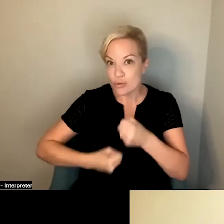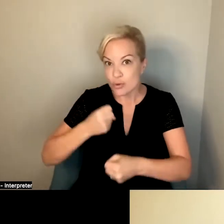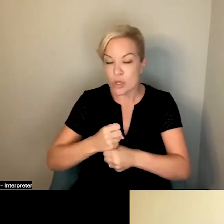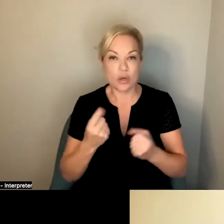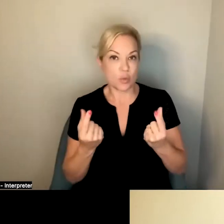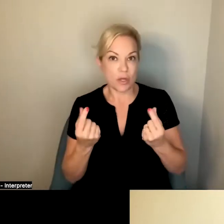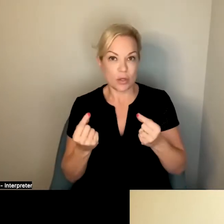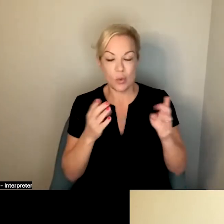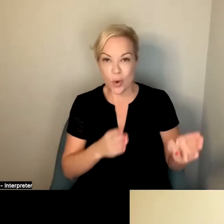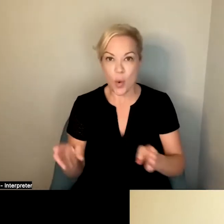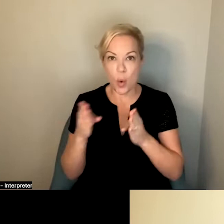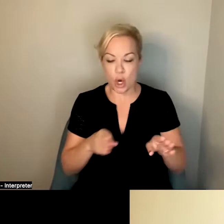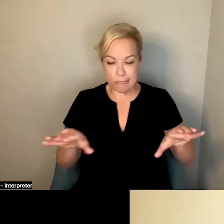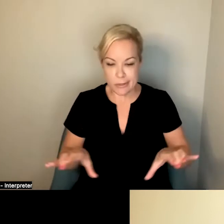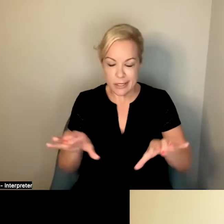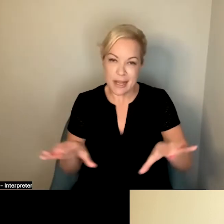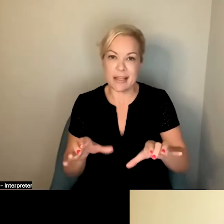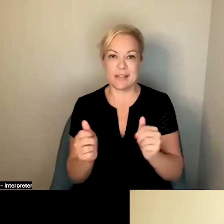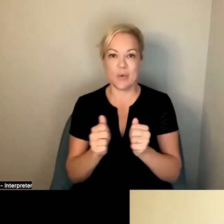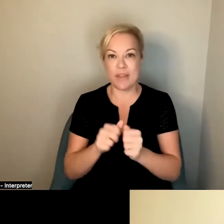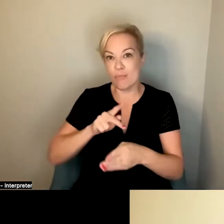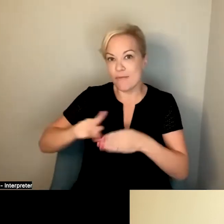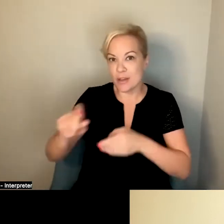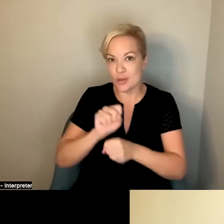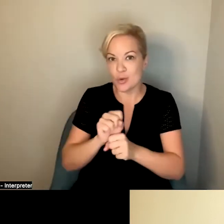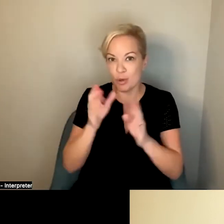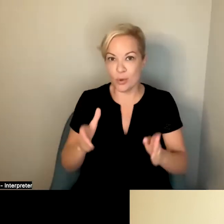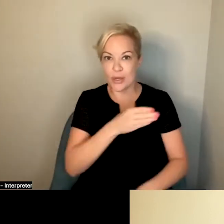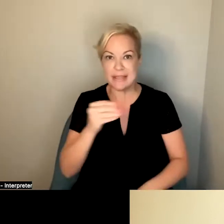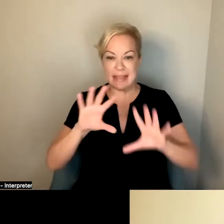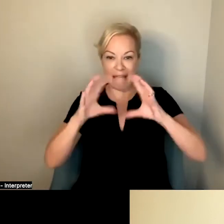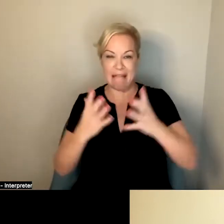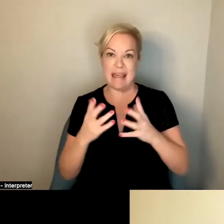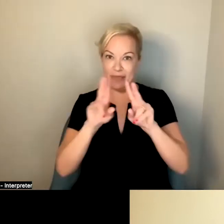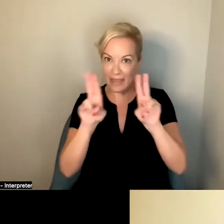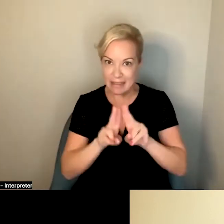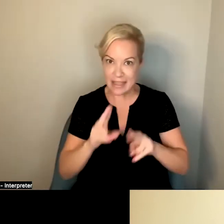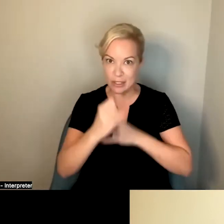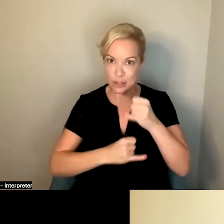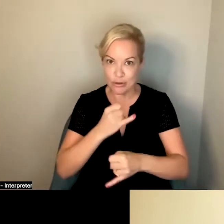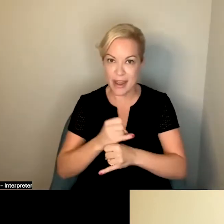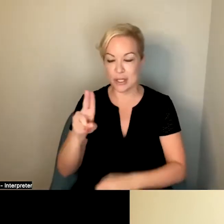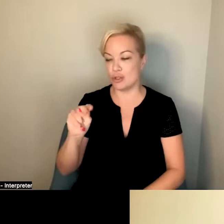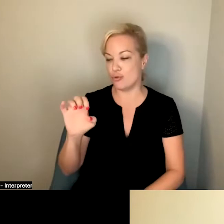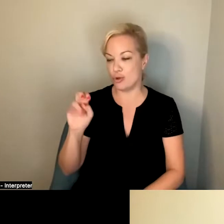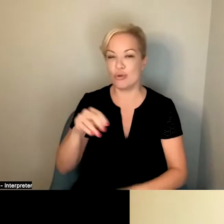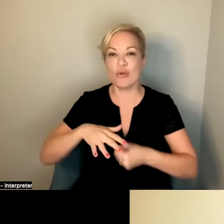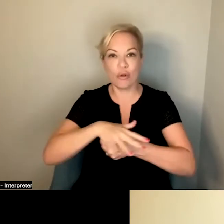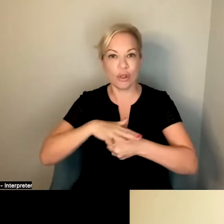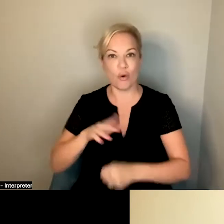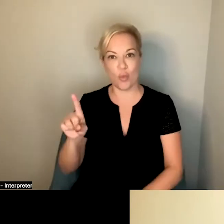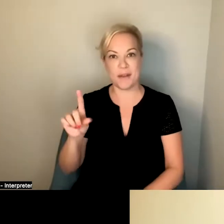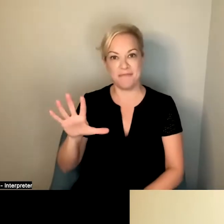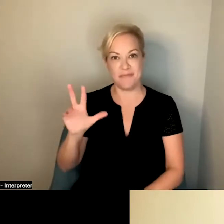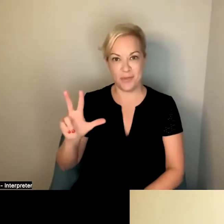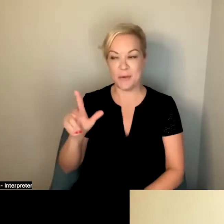and Professional Employees International Union the OPEIU Local 153. She holds an M.A. from the